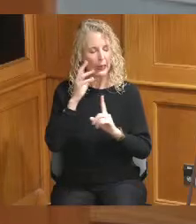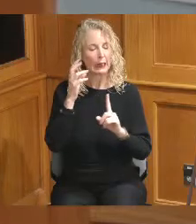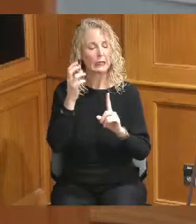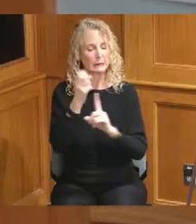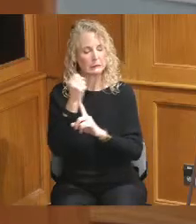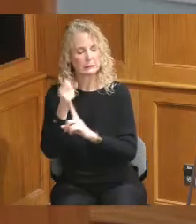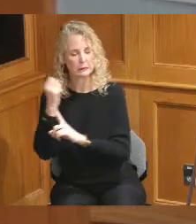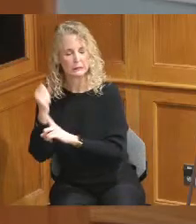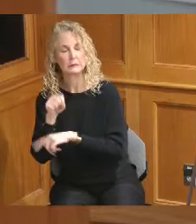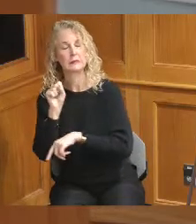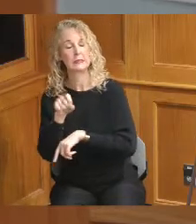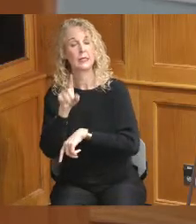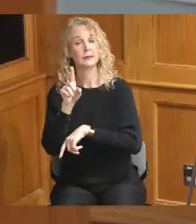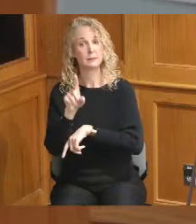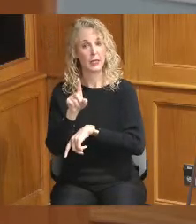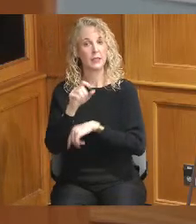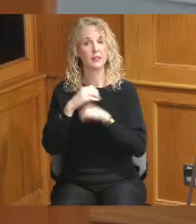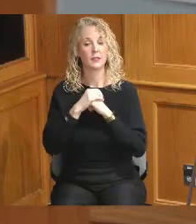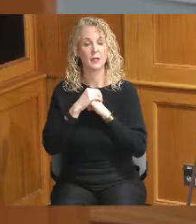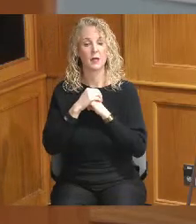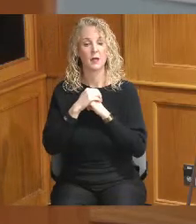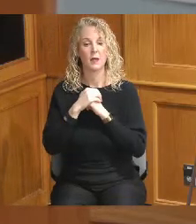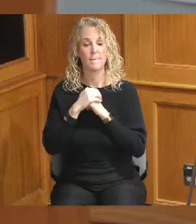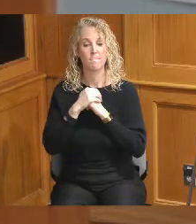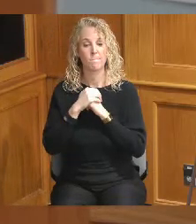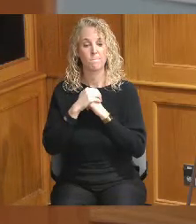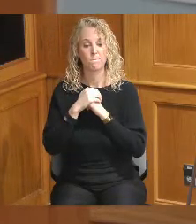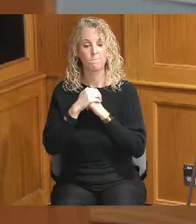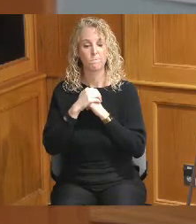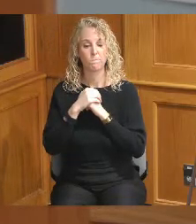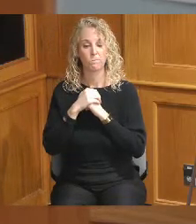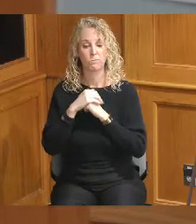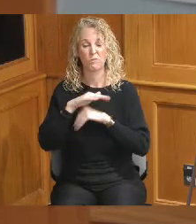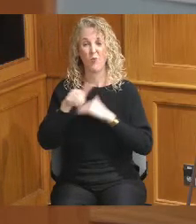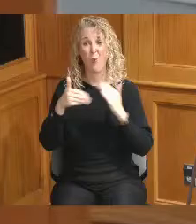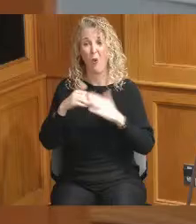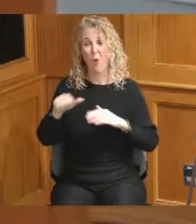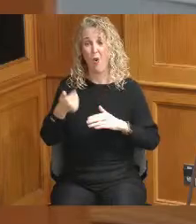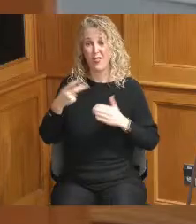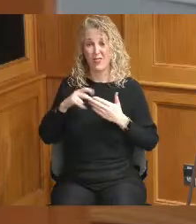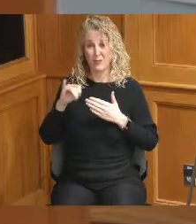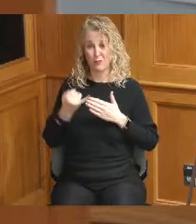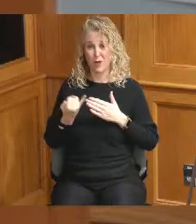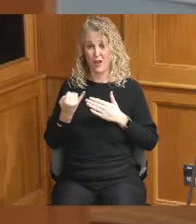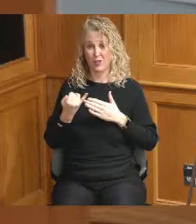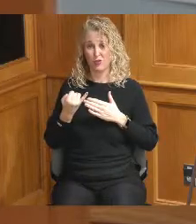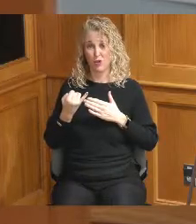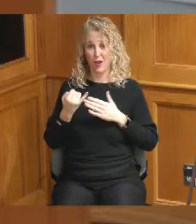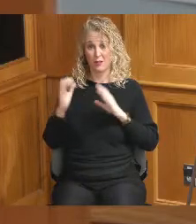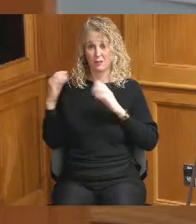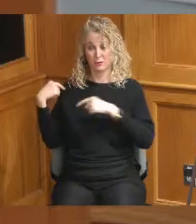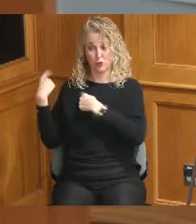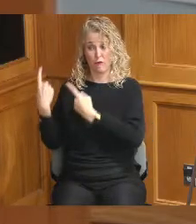finish line but whereas every other project that we talked about you're able to sort of go through